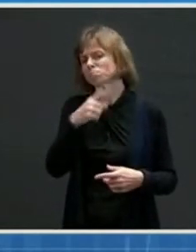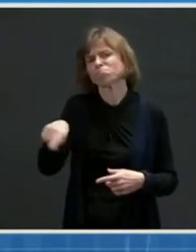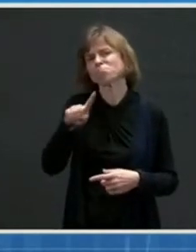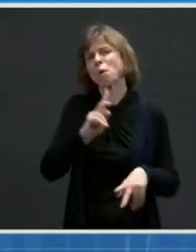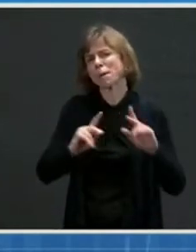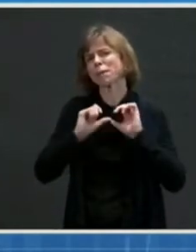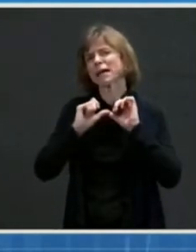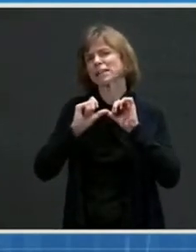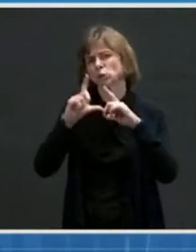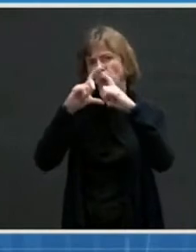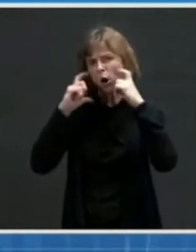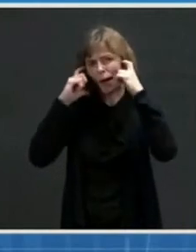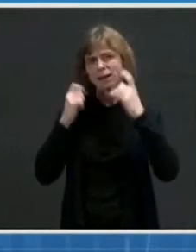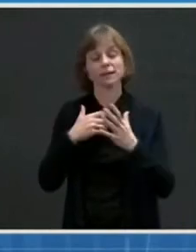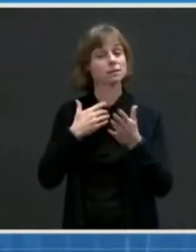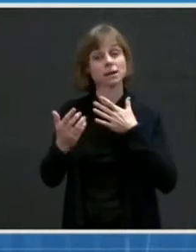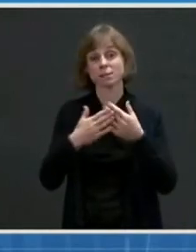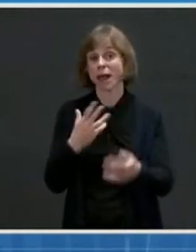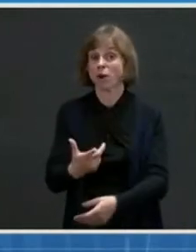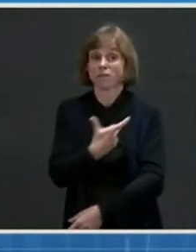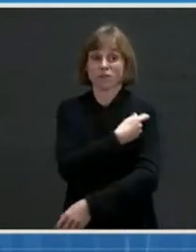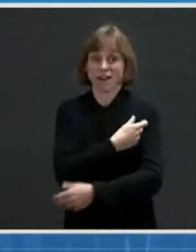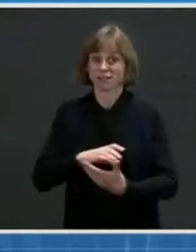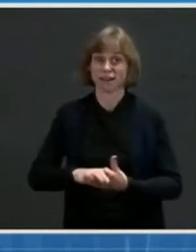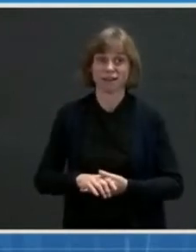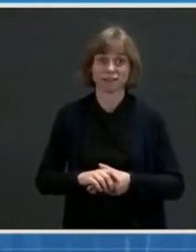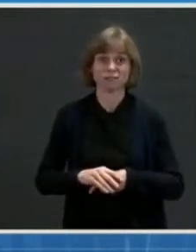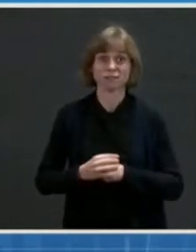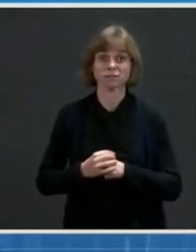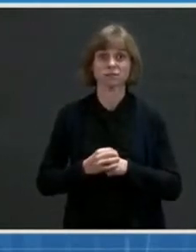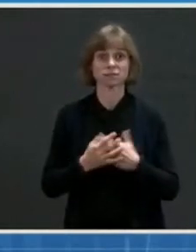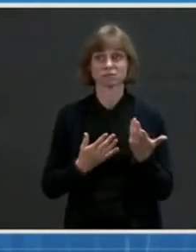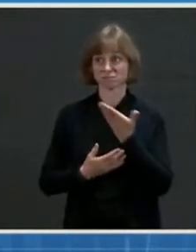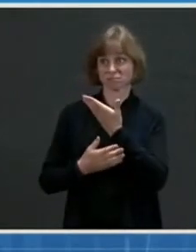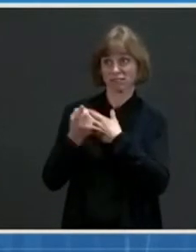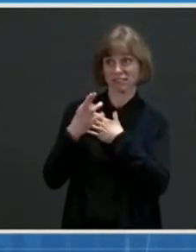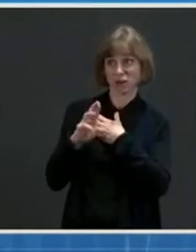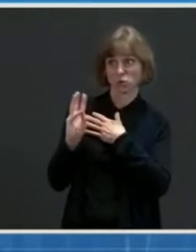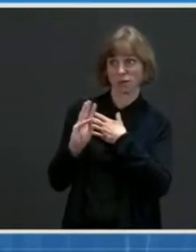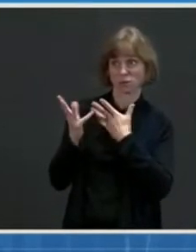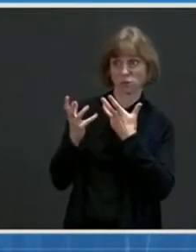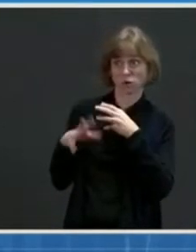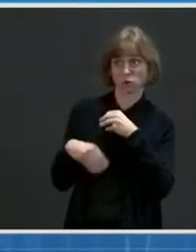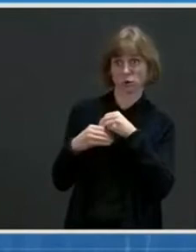MAKE SURE THAT PEOPLE CONTINUE TO WEAR MASKS DESPITE THE FACT